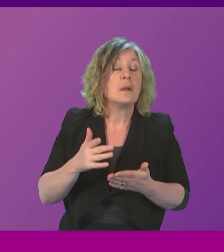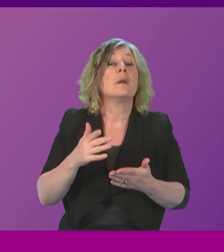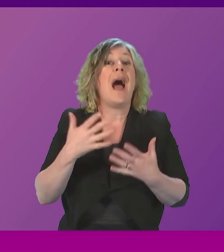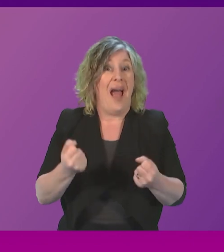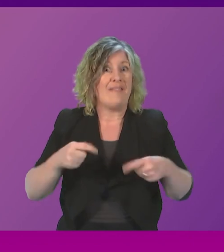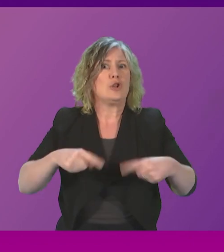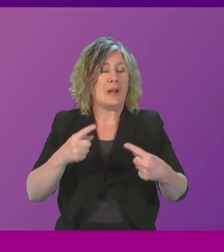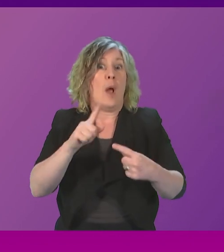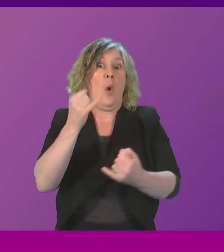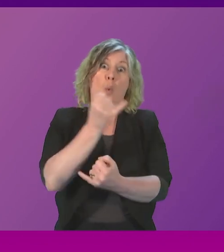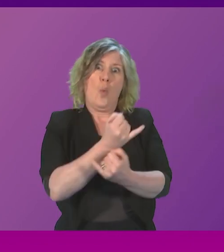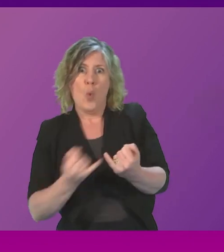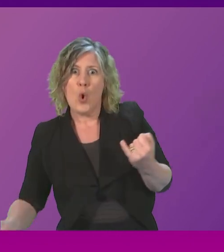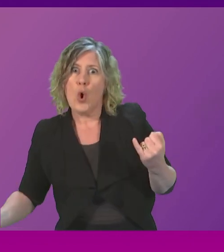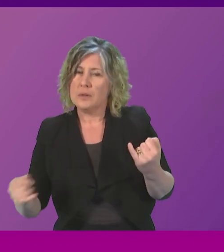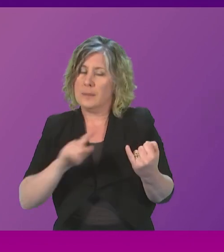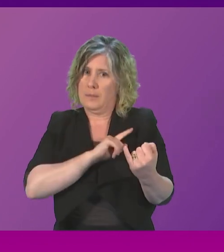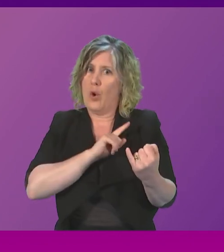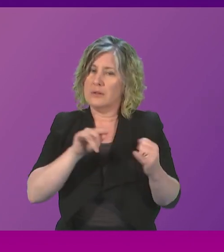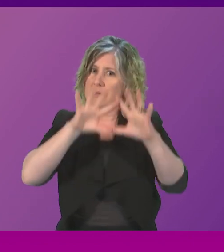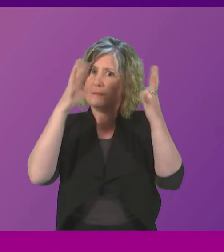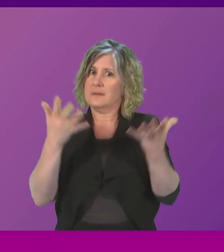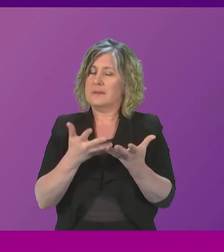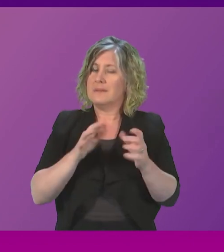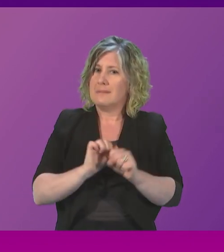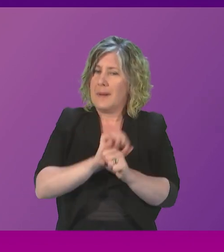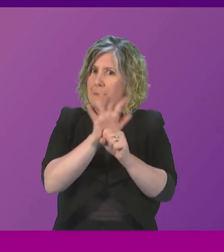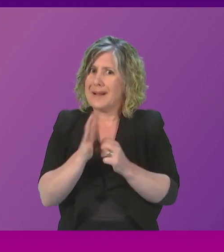impact not only on our NHS, but on our mental health services.